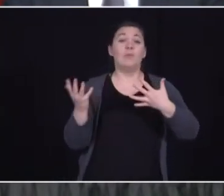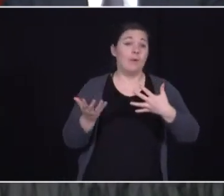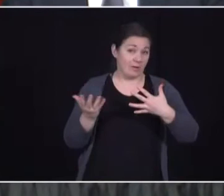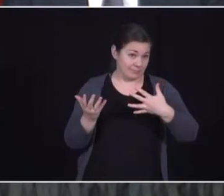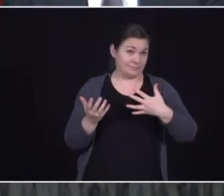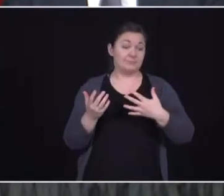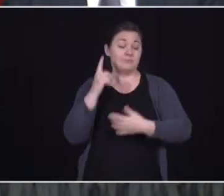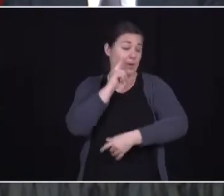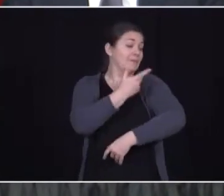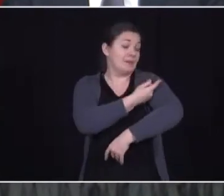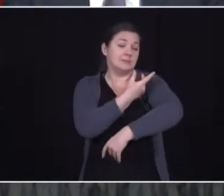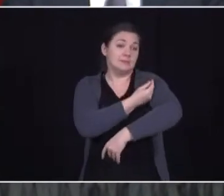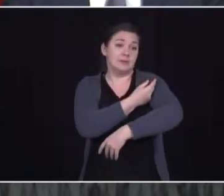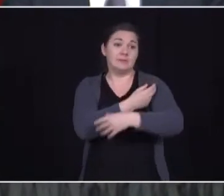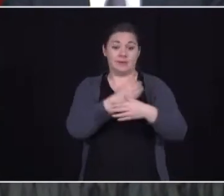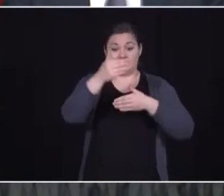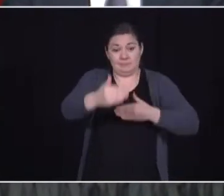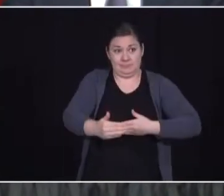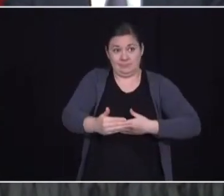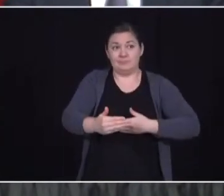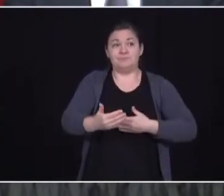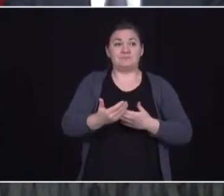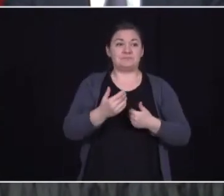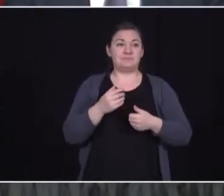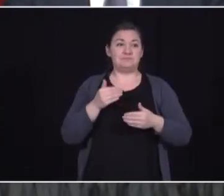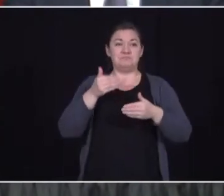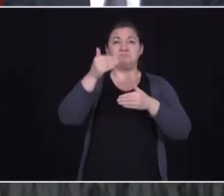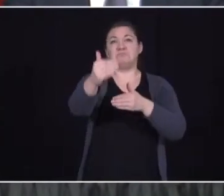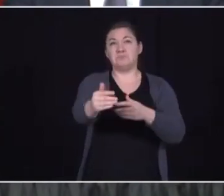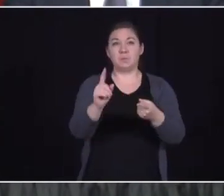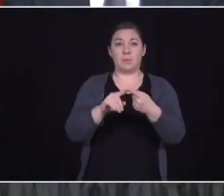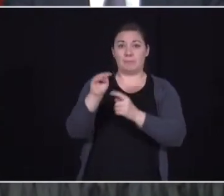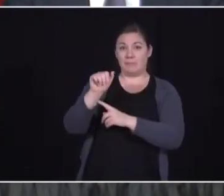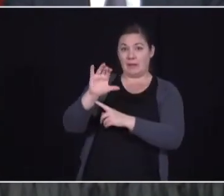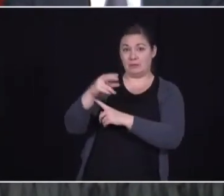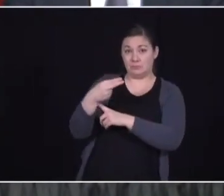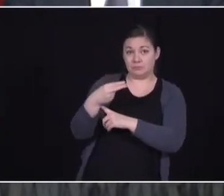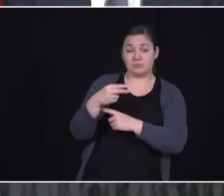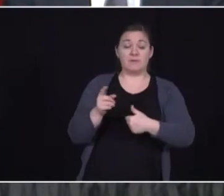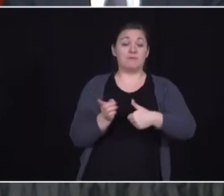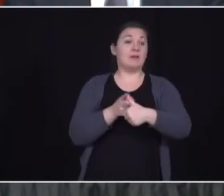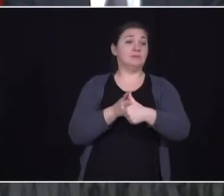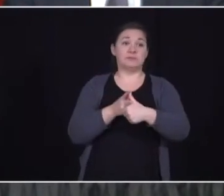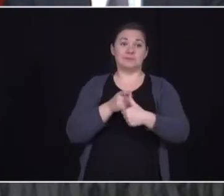because we know that decision has been made, that there are 4 key groups that are going to